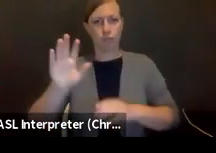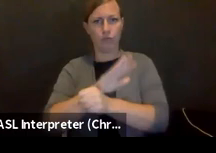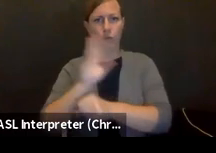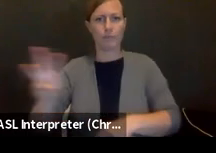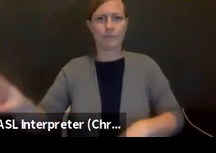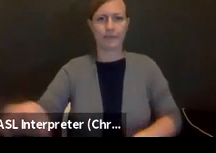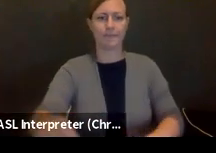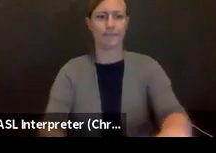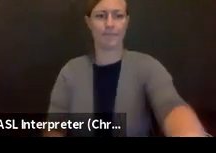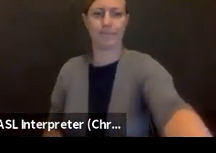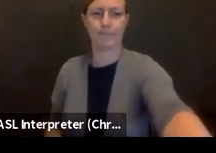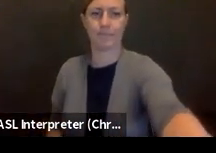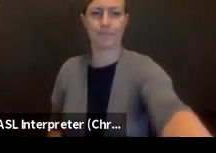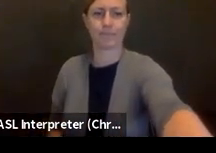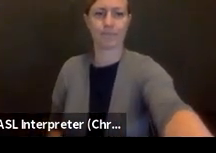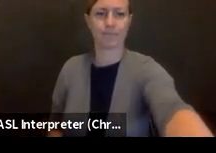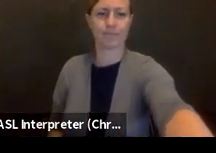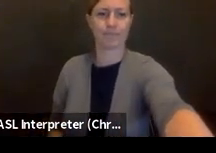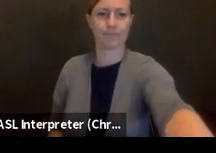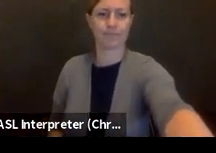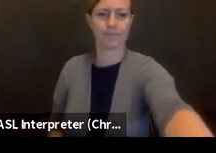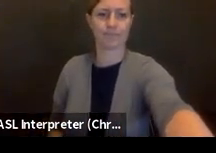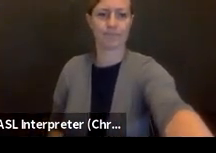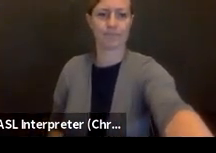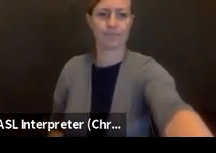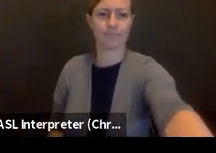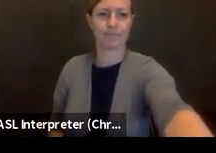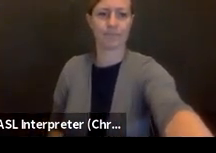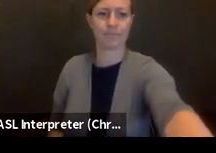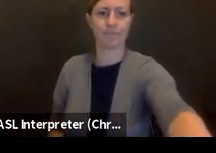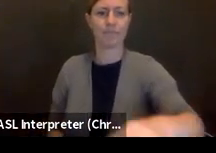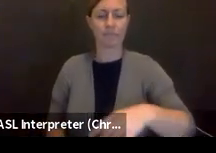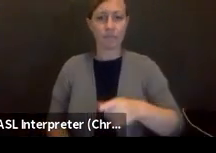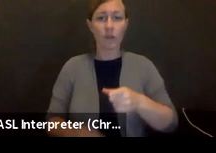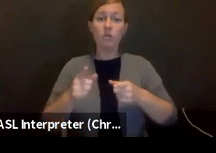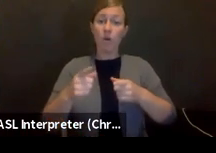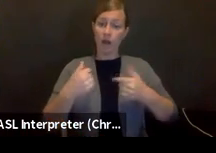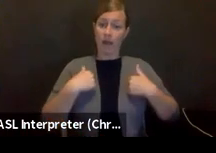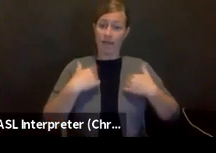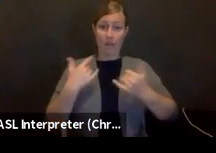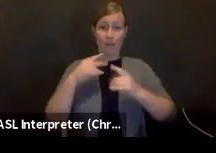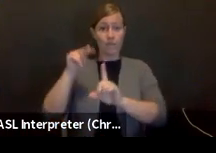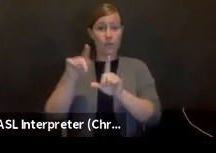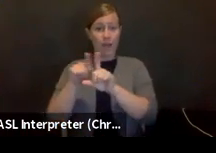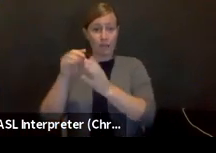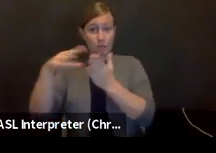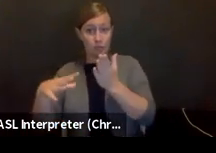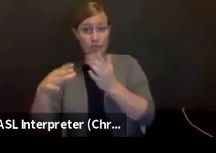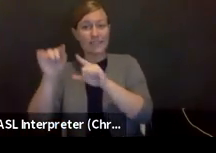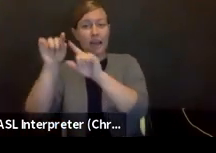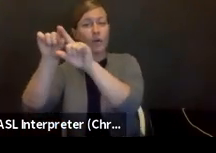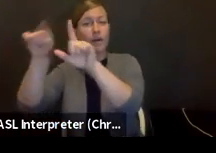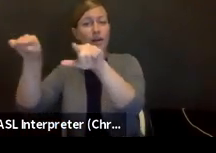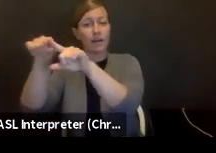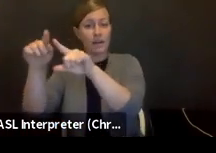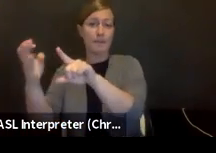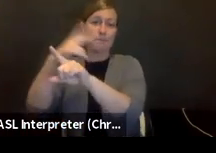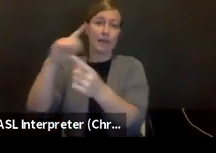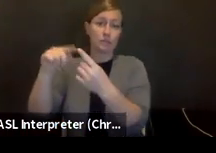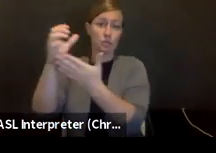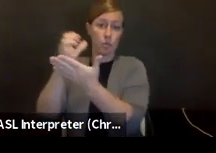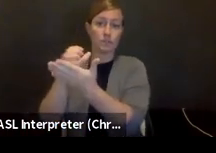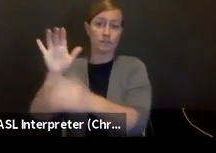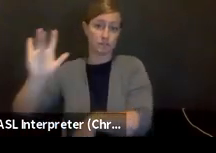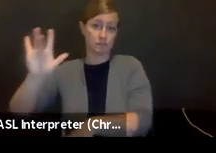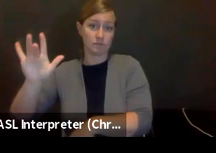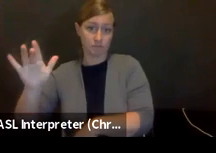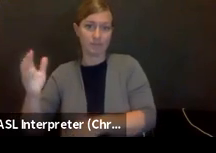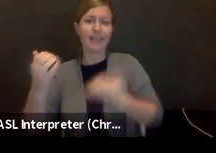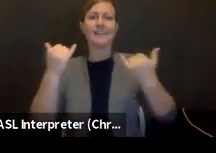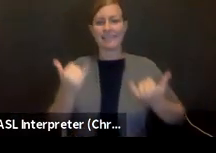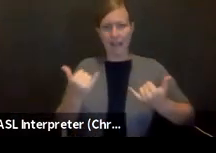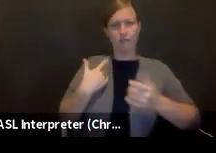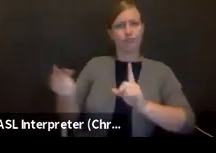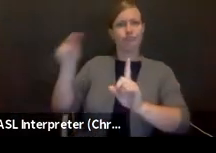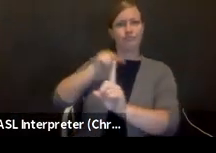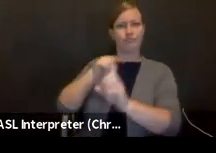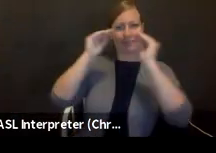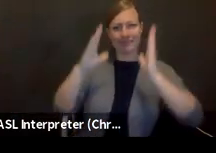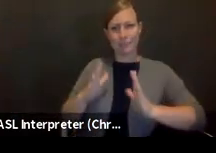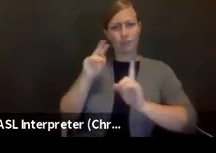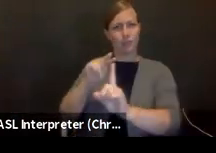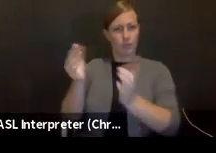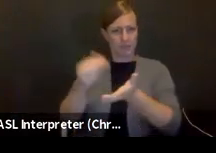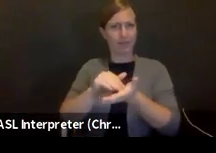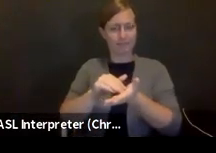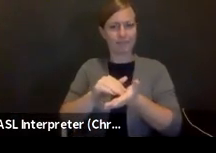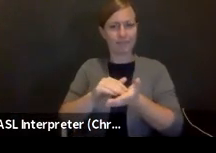ESD 189 - Amy Colburn: Okay, so now I'm still viewing this course as a student. So I'm going to go up at the very top, this little gray bar. It says go back to the course. So I'm going to do this so I can get back so I can do all of my teacher editing and adding